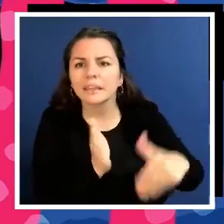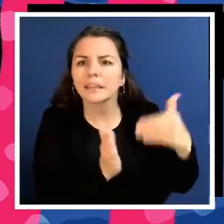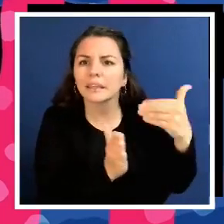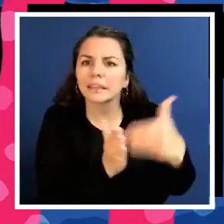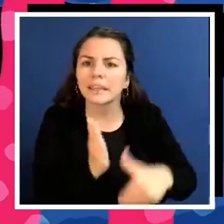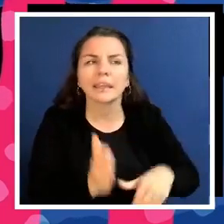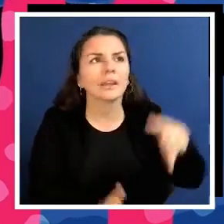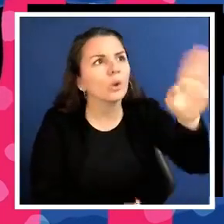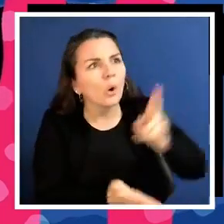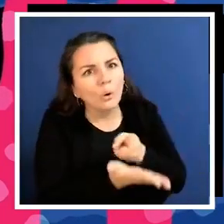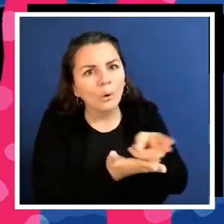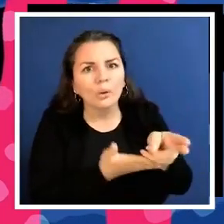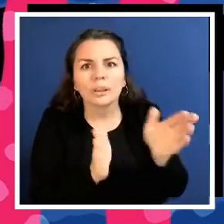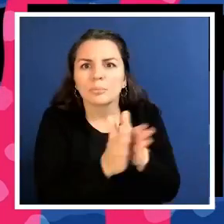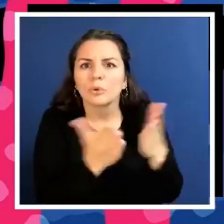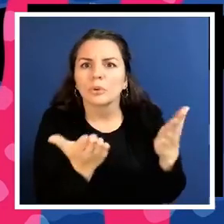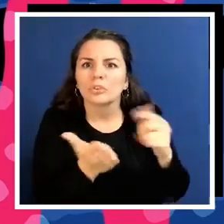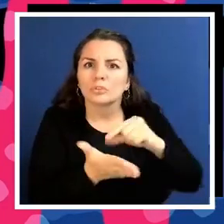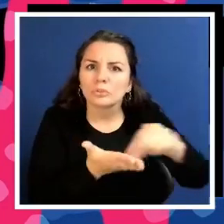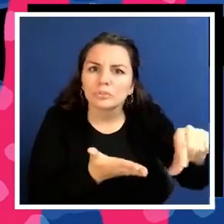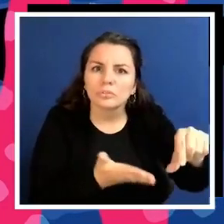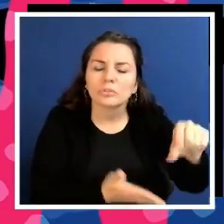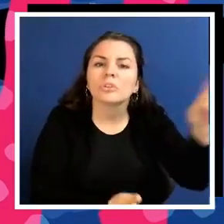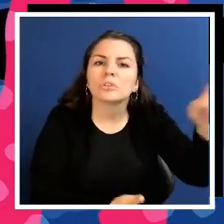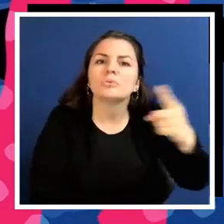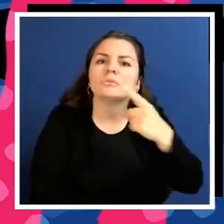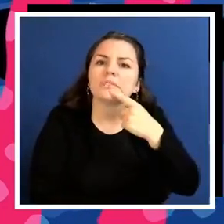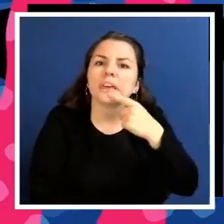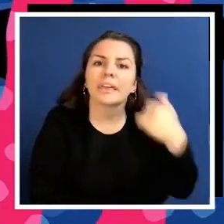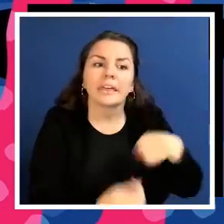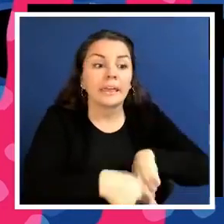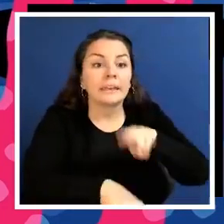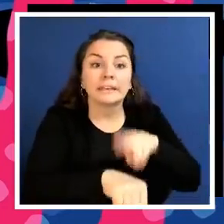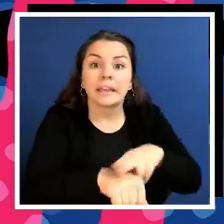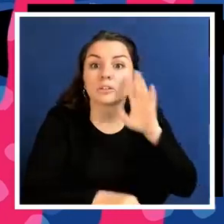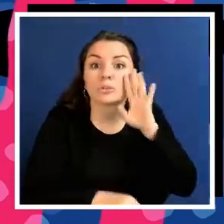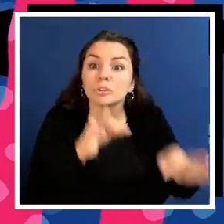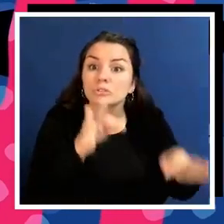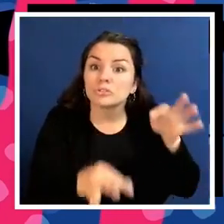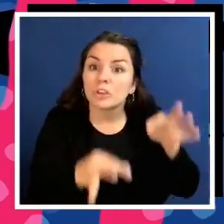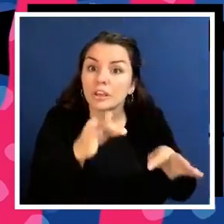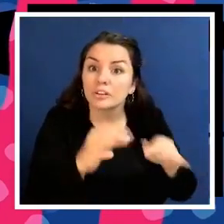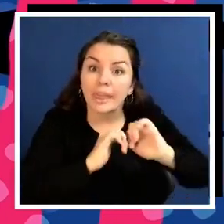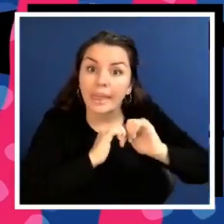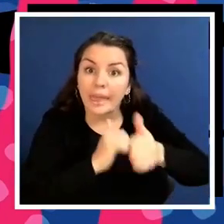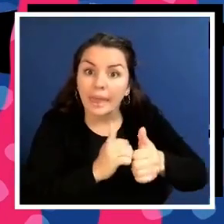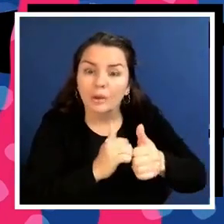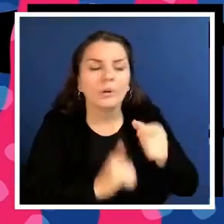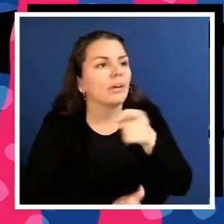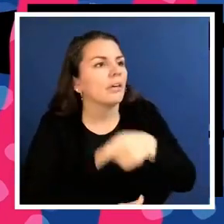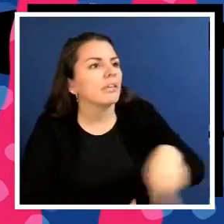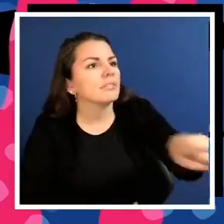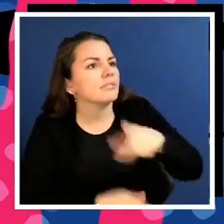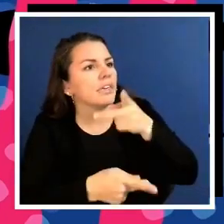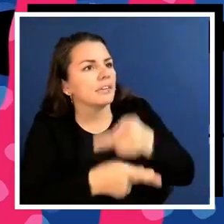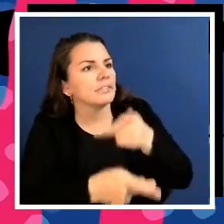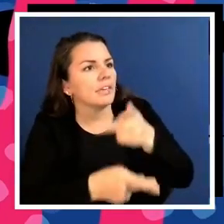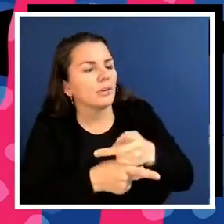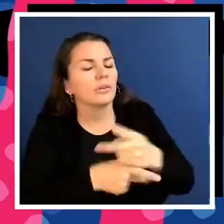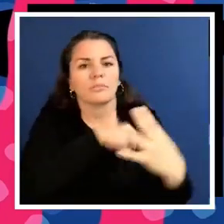OVER AND OVER AND OVER IN THE